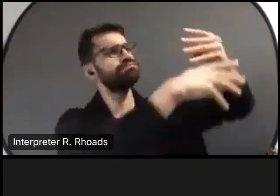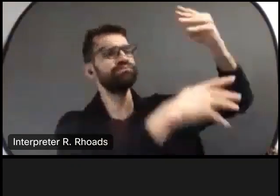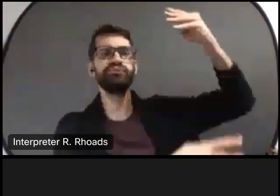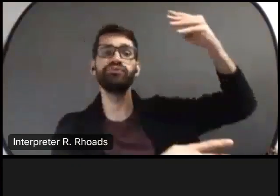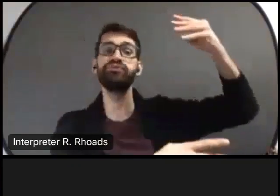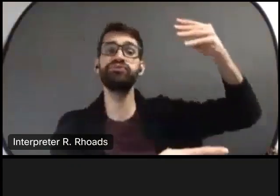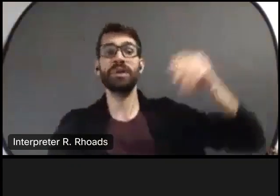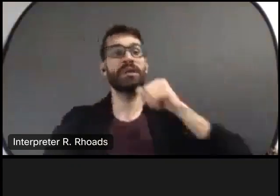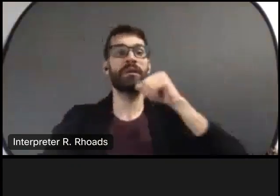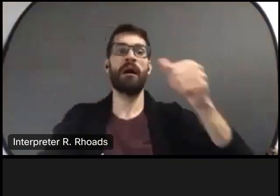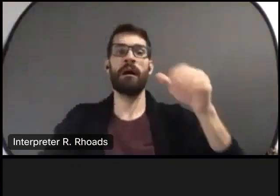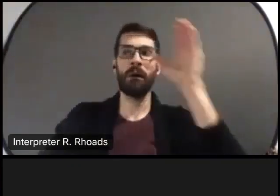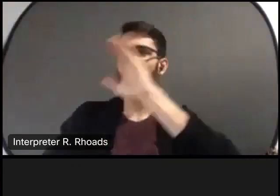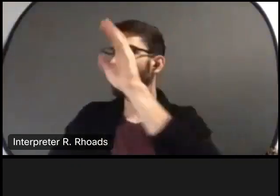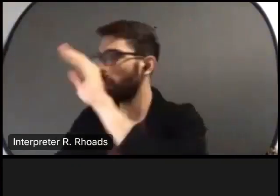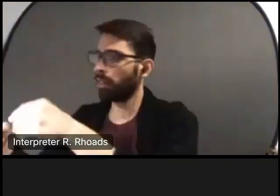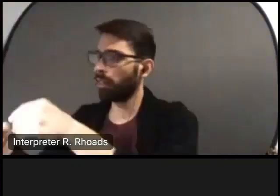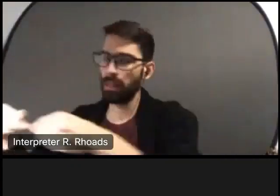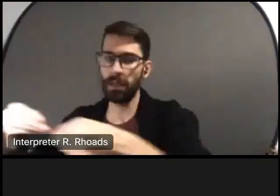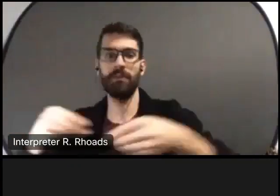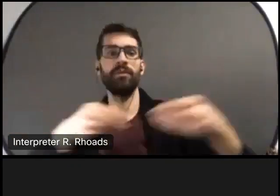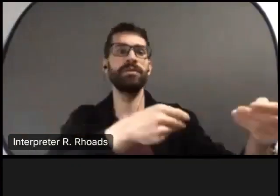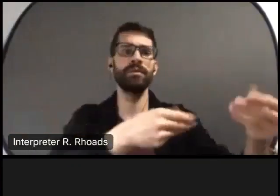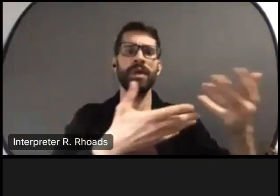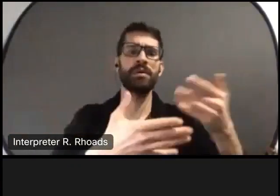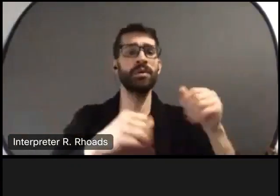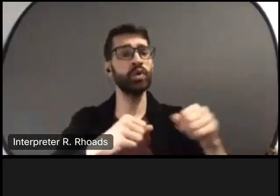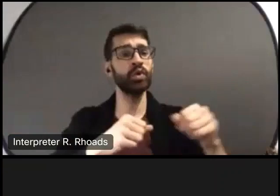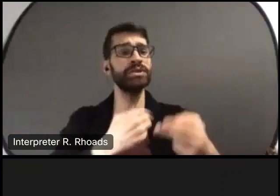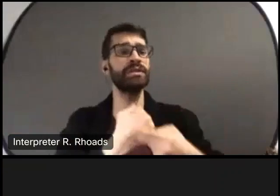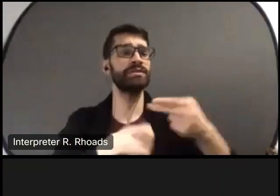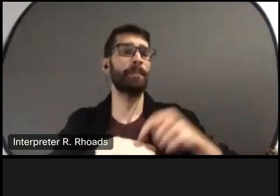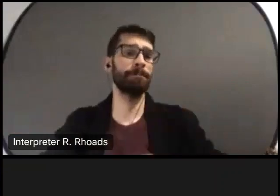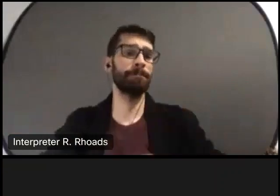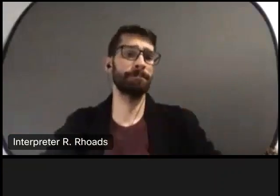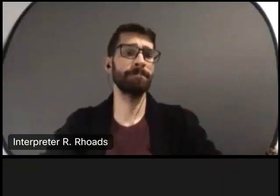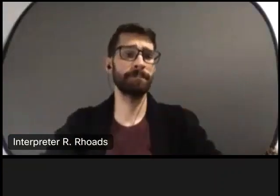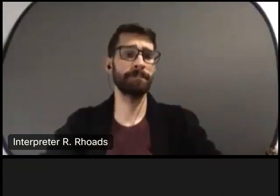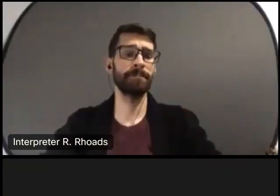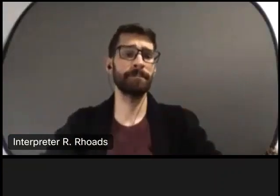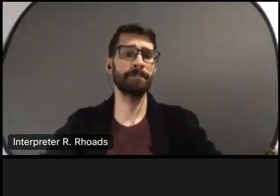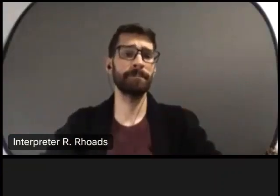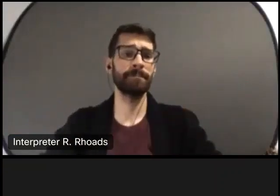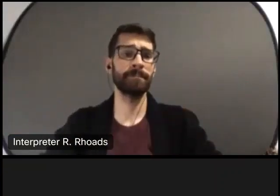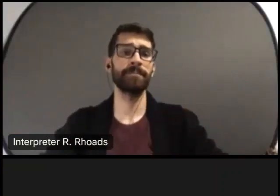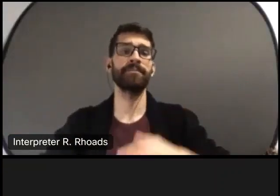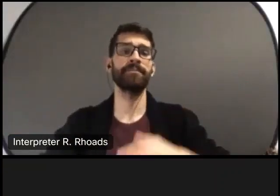that's correct. (Campbell) Okay well I again, with the understanding that I am